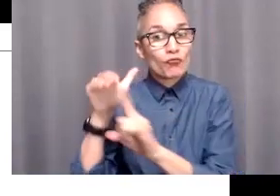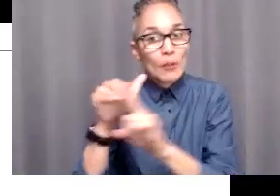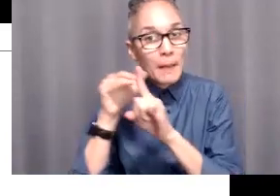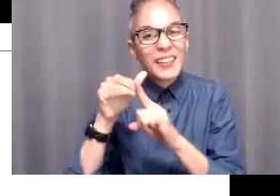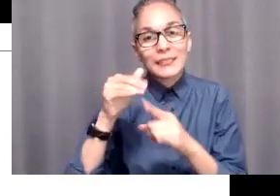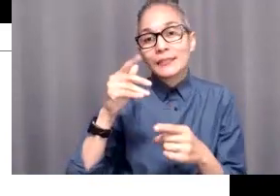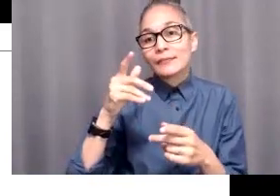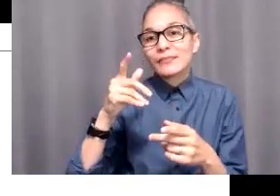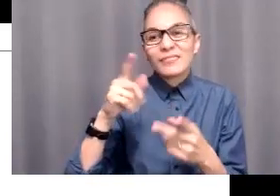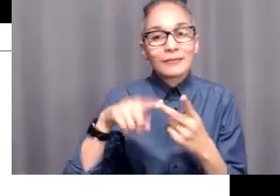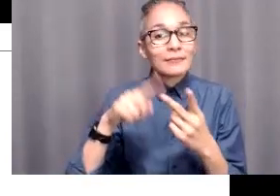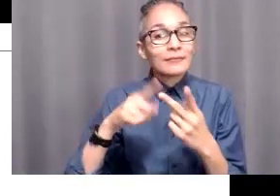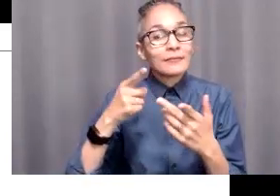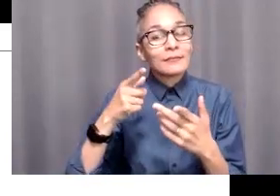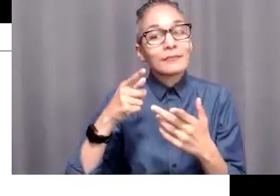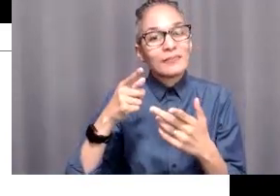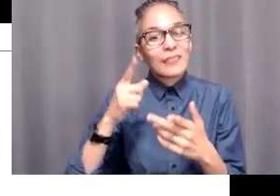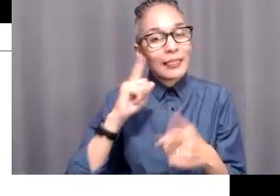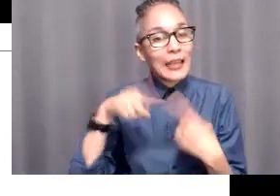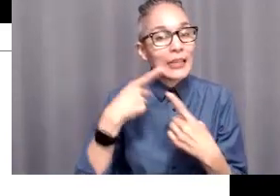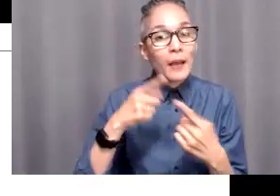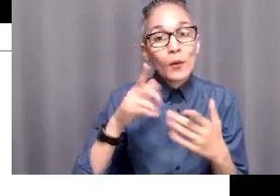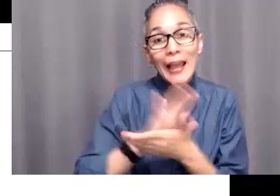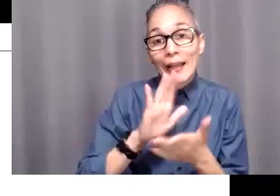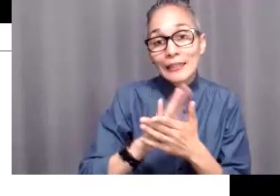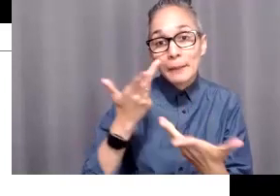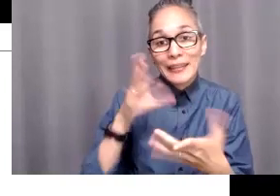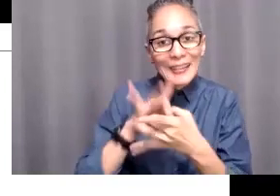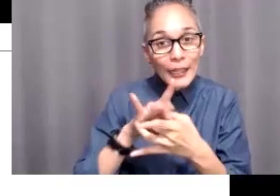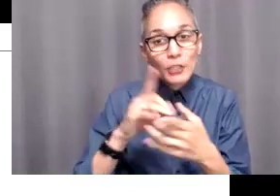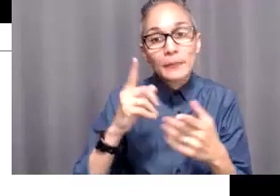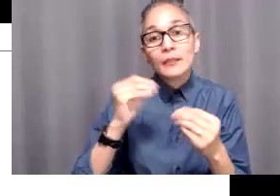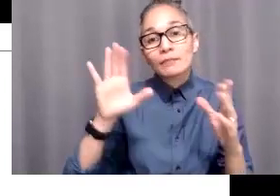engagement and success by, promptly and proactively engaging